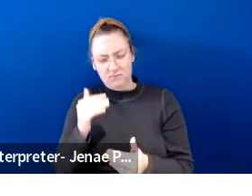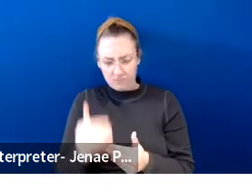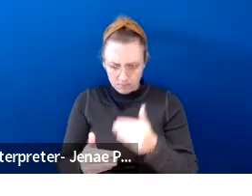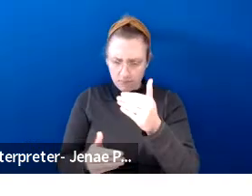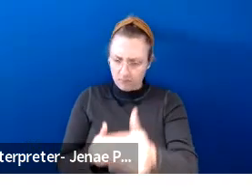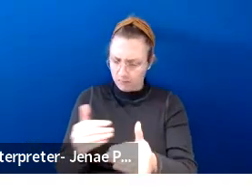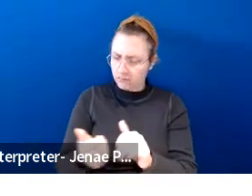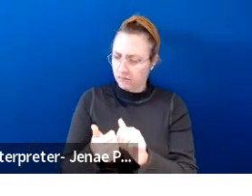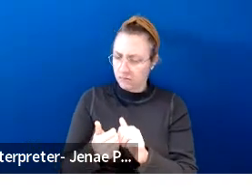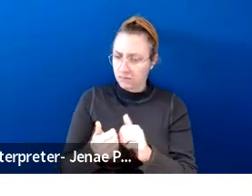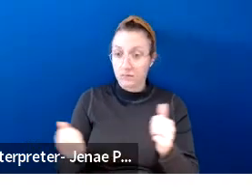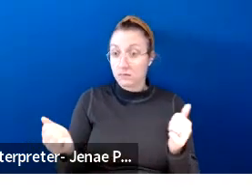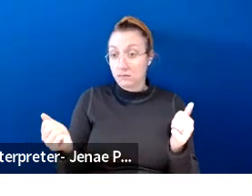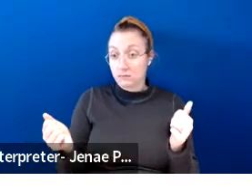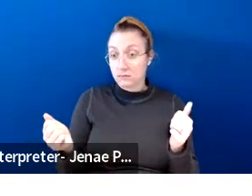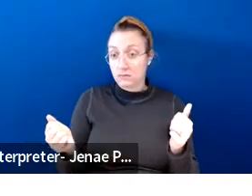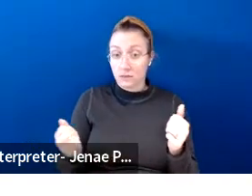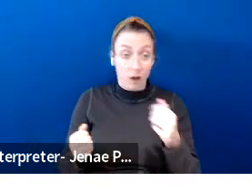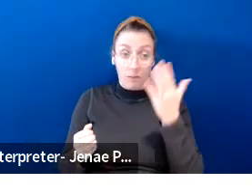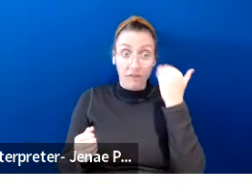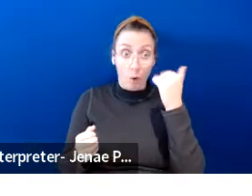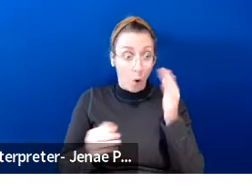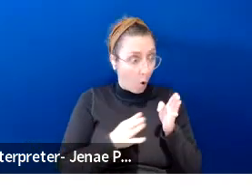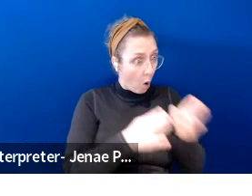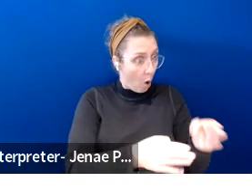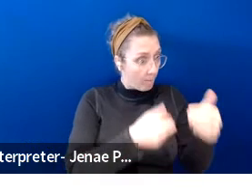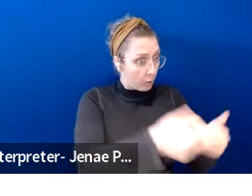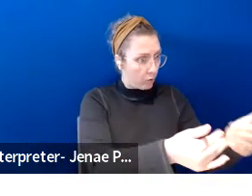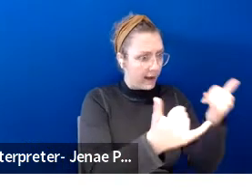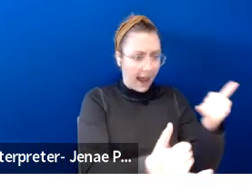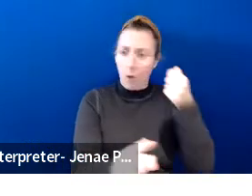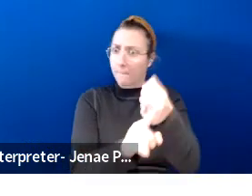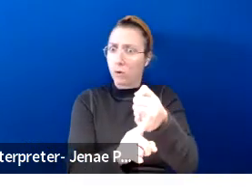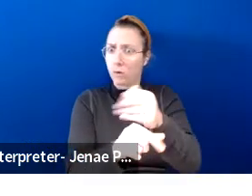We were all we were on one path and all of a sudden, boom, the pandemic happened. Everybody's going online.